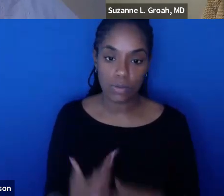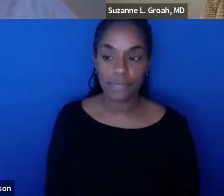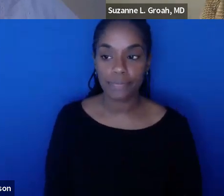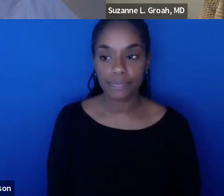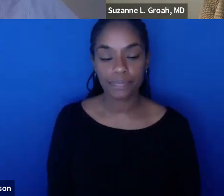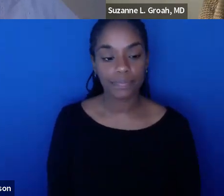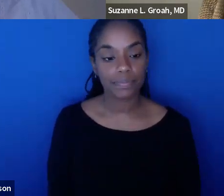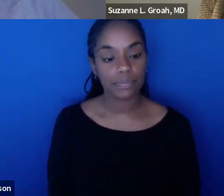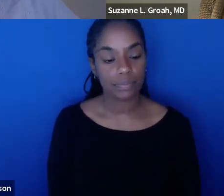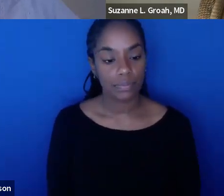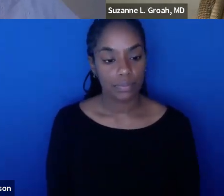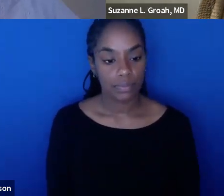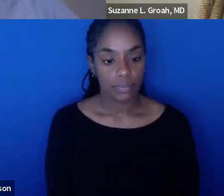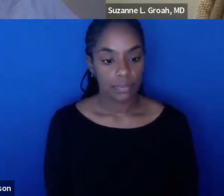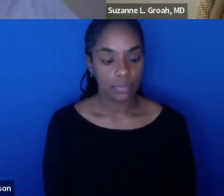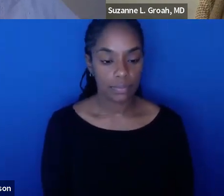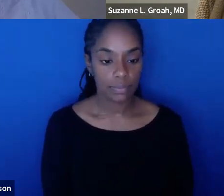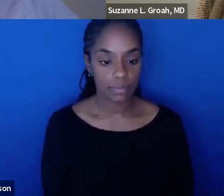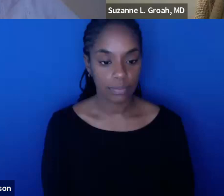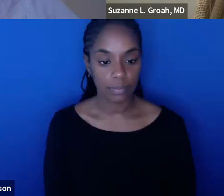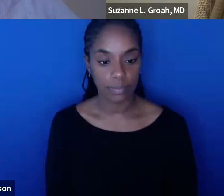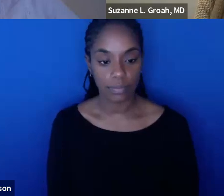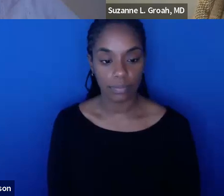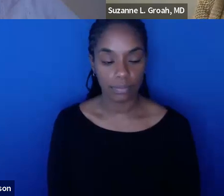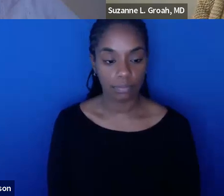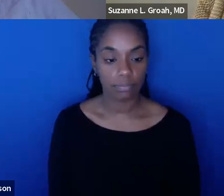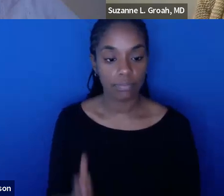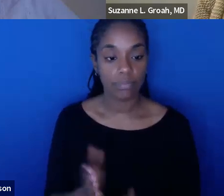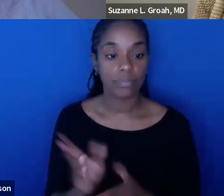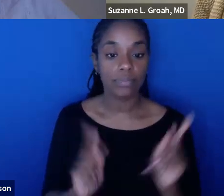Then some people use as well, estrogen vaginal suppositories.